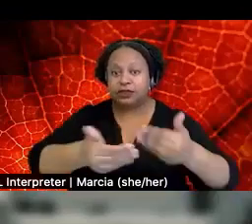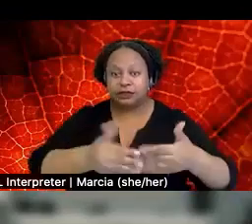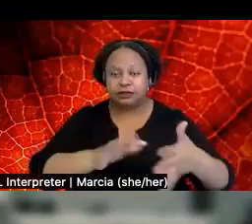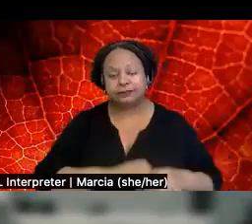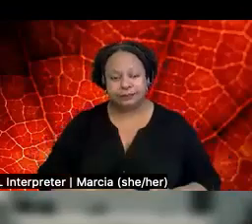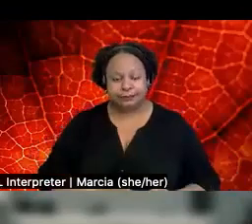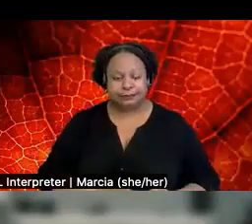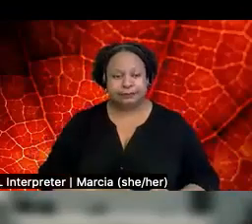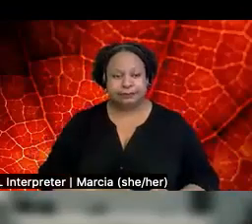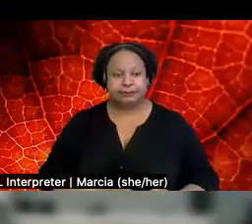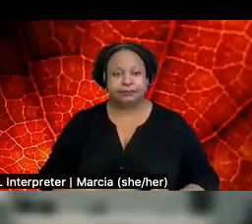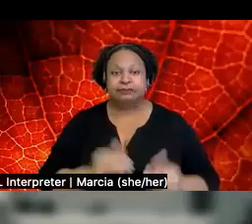Next slide.